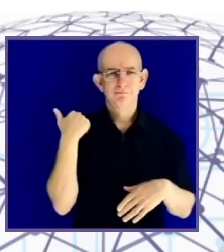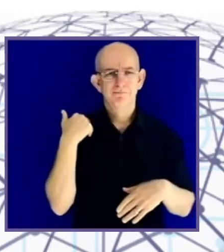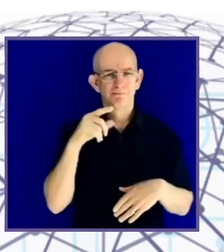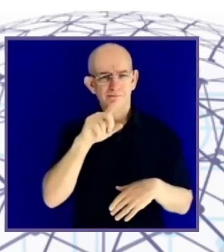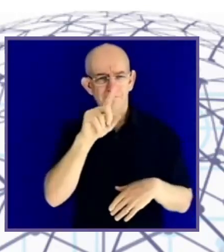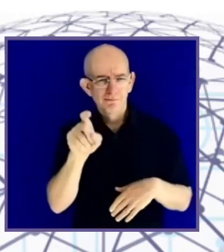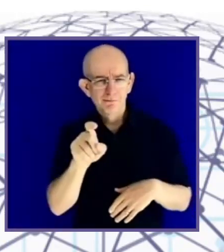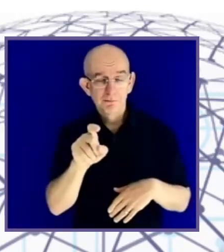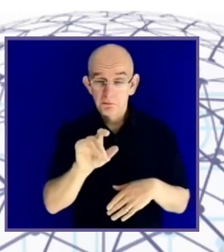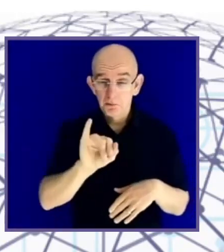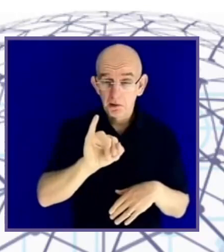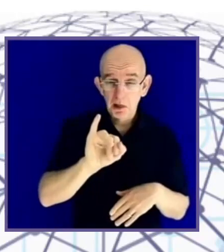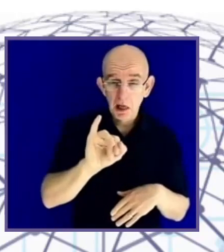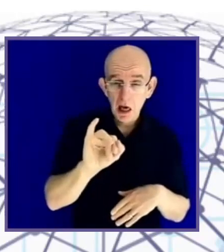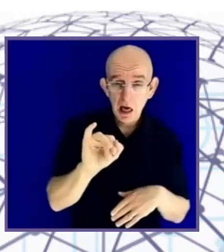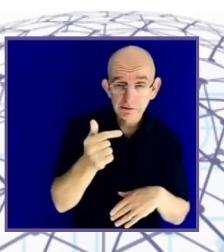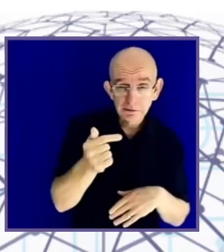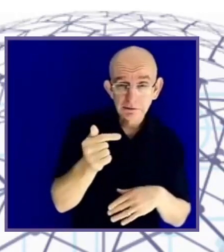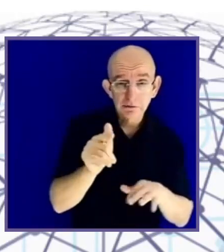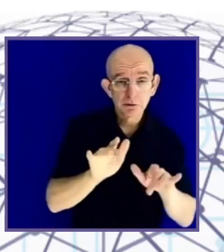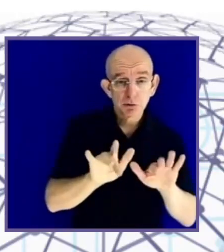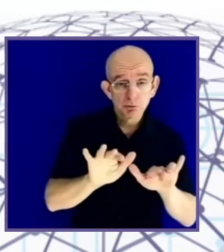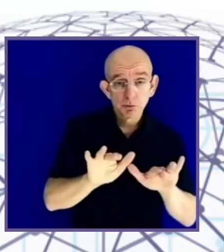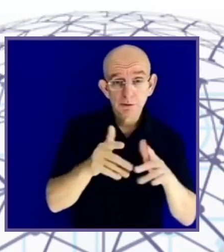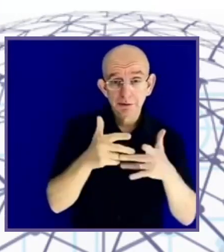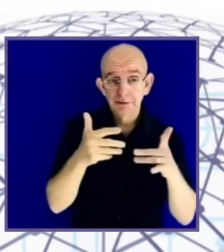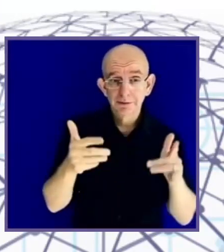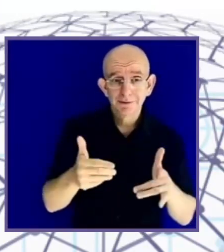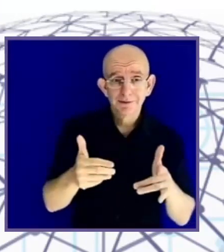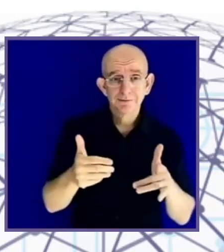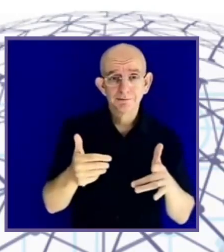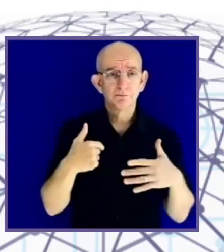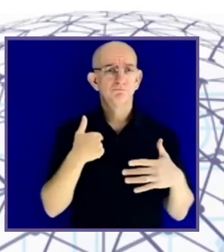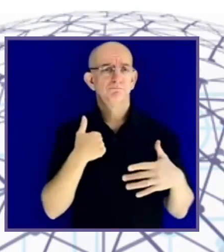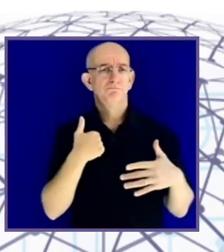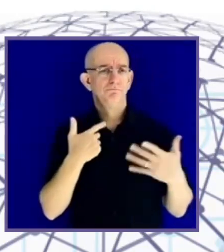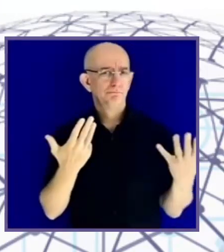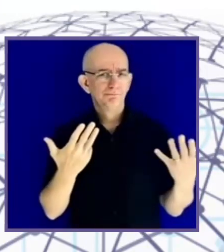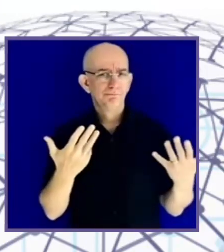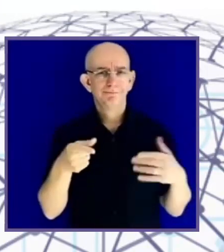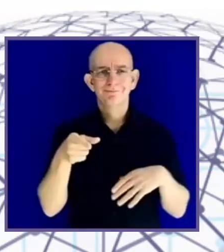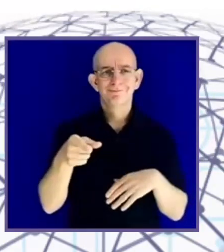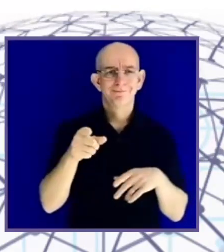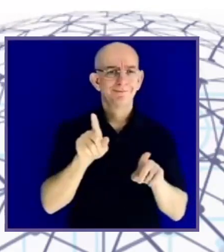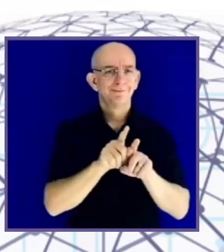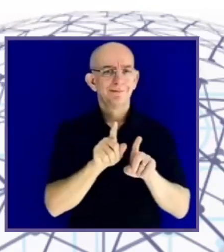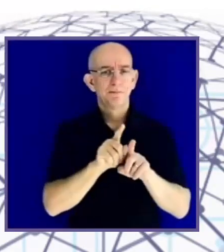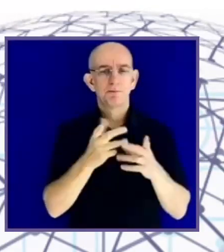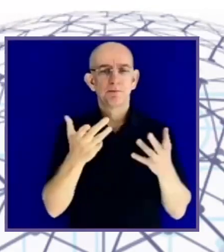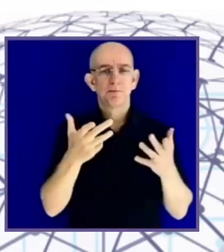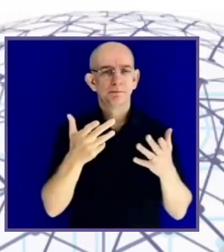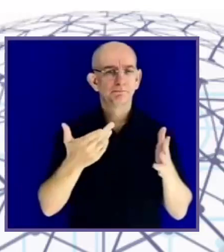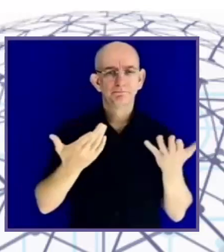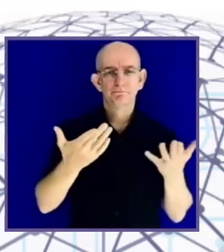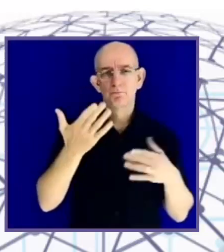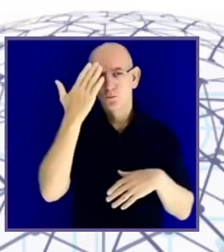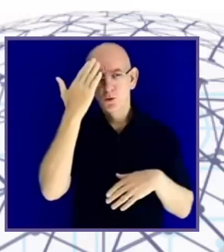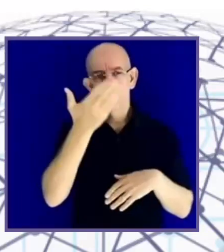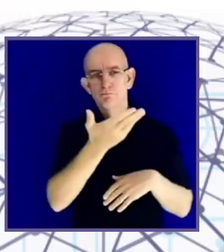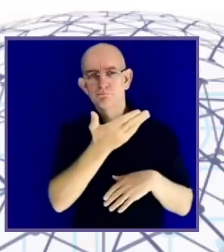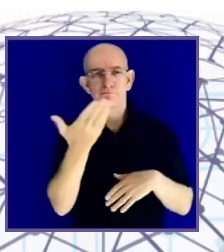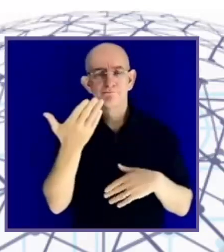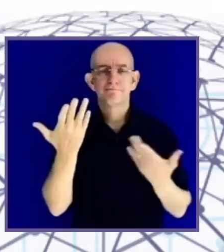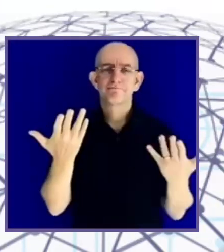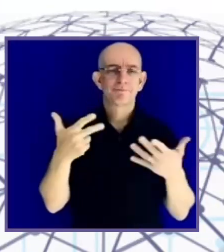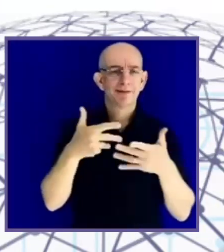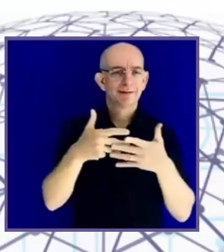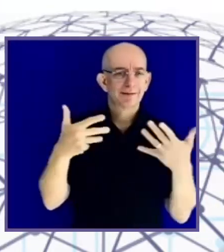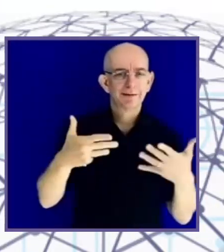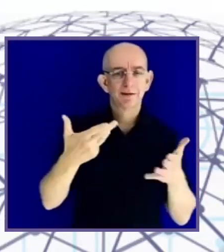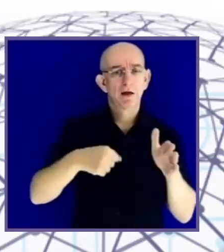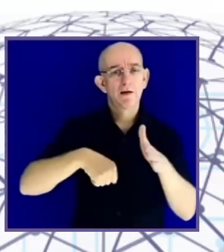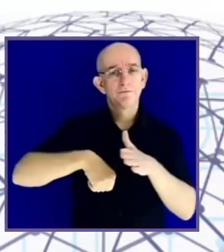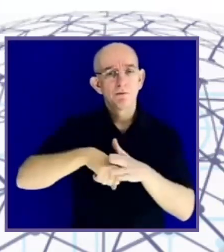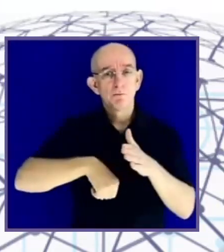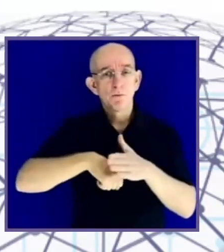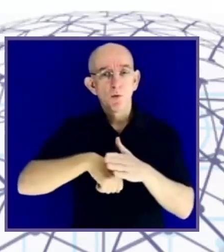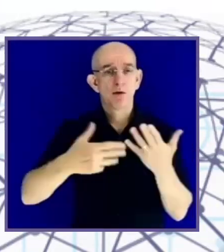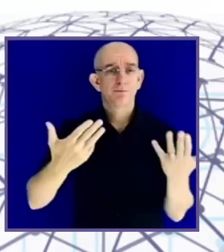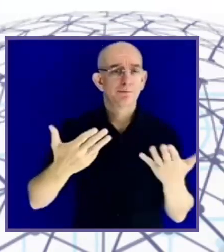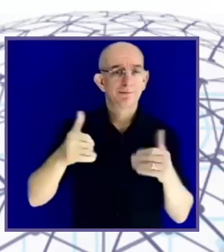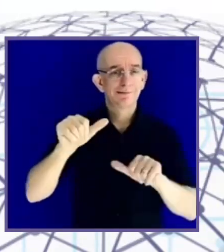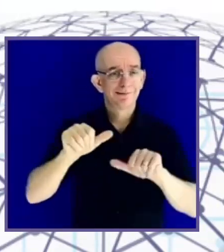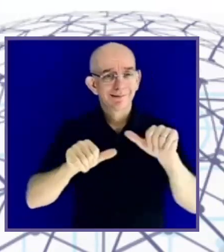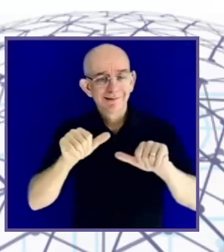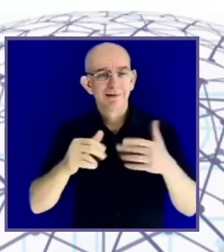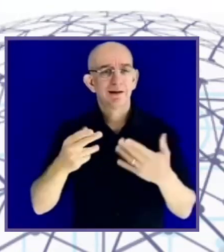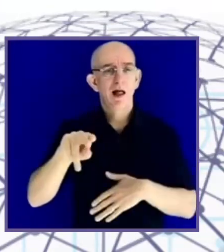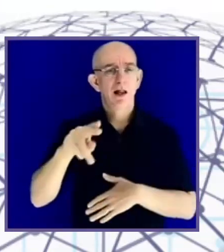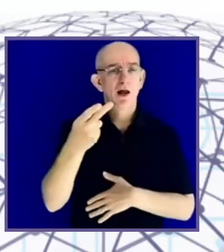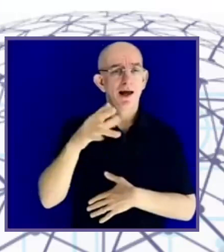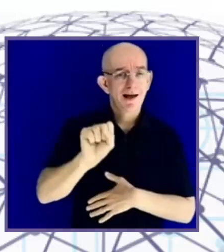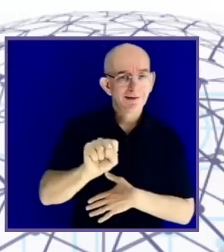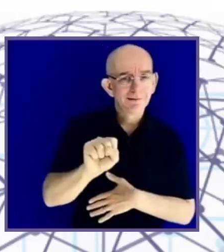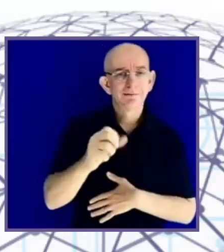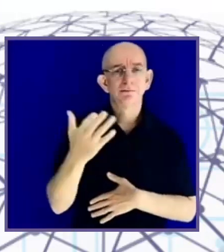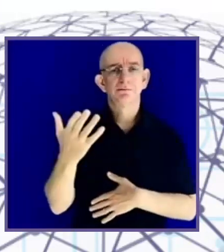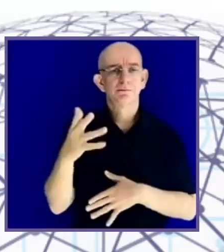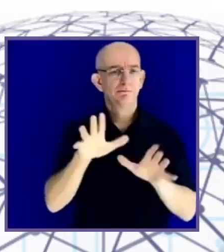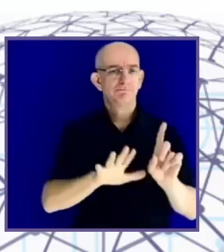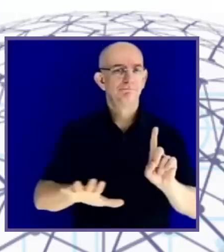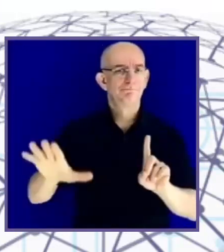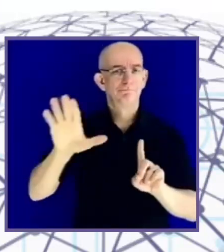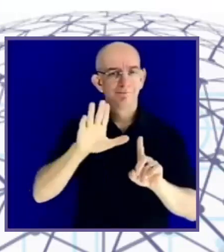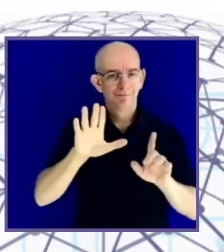like NHS England like Greater London. So changing the world is my joy. So a strange quirk of fate.